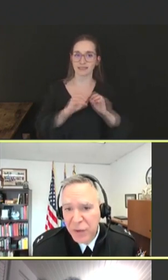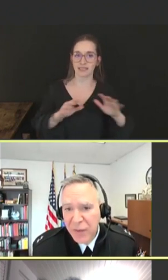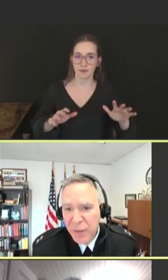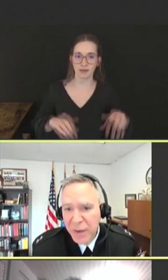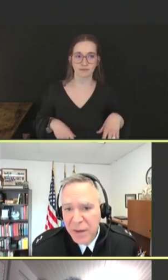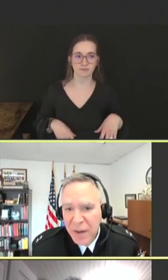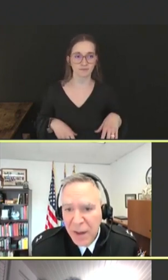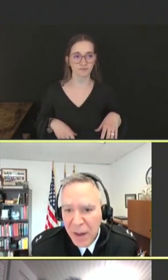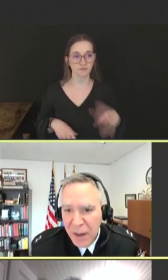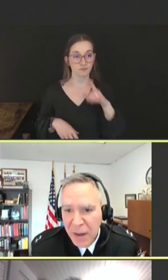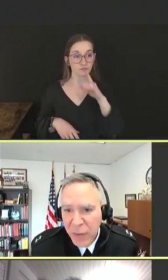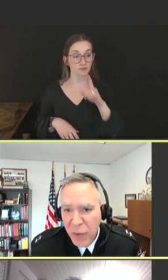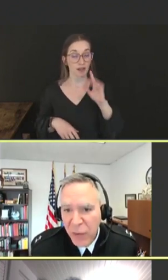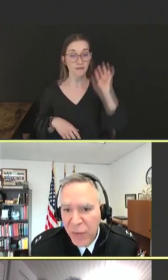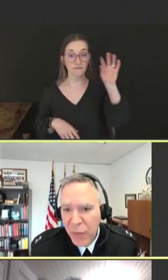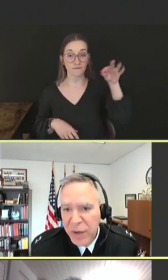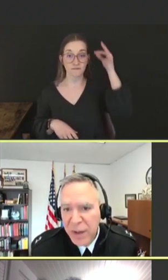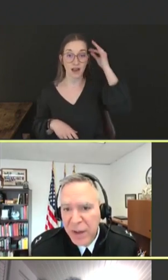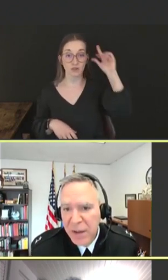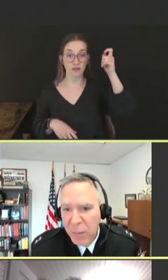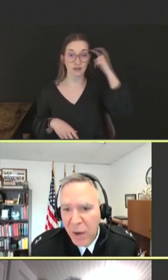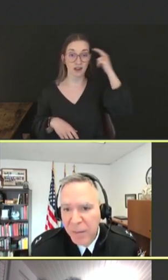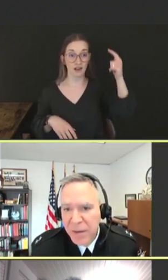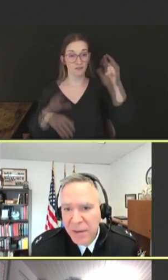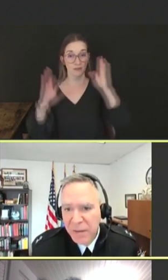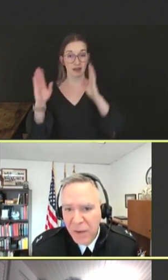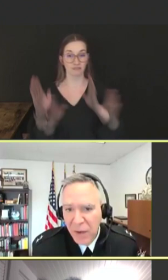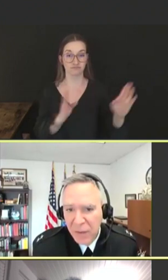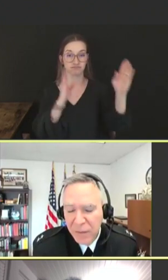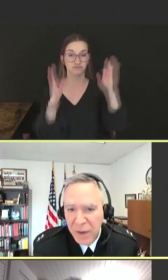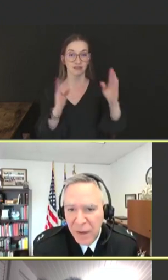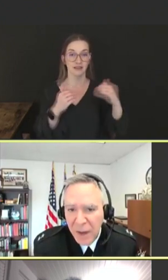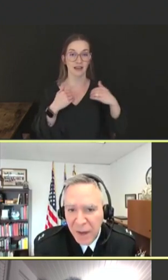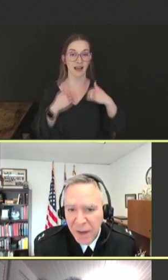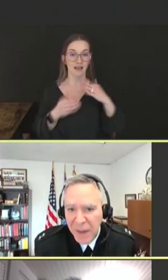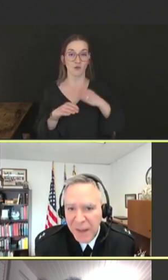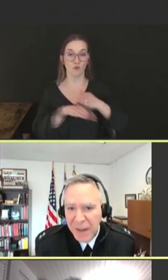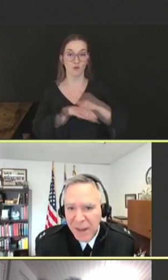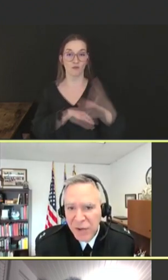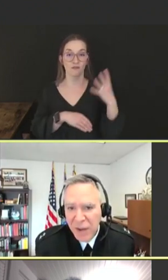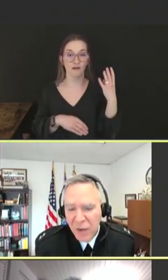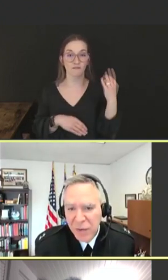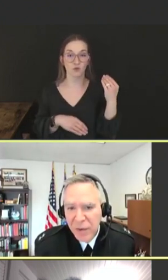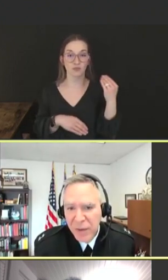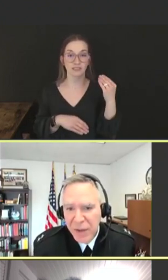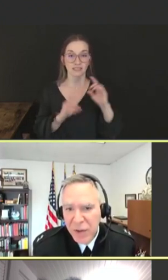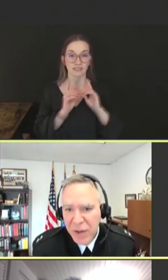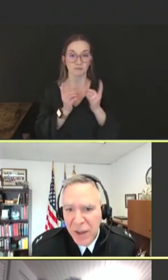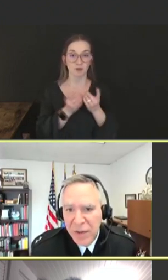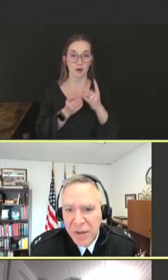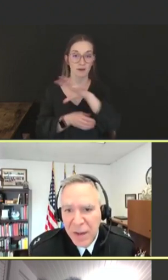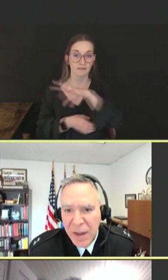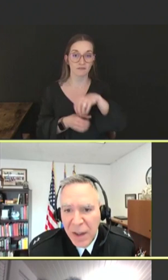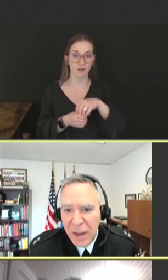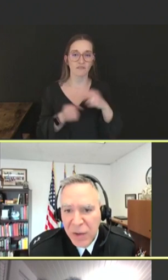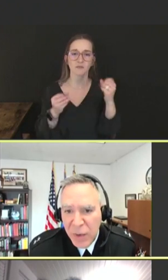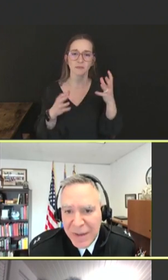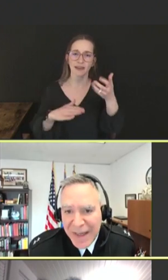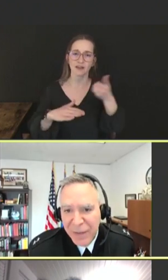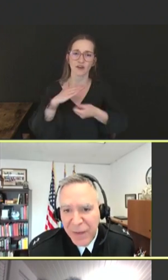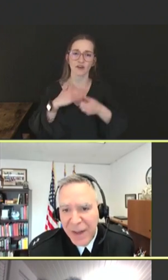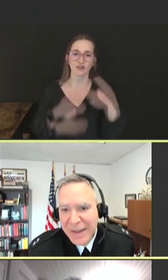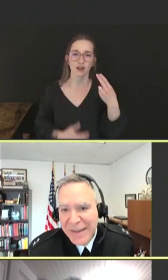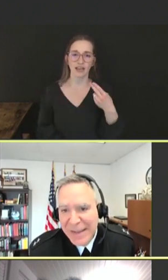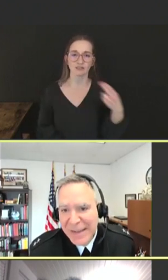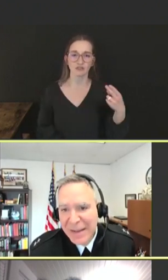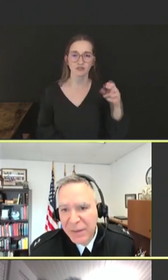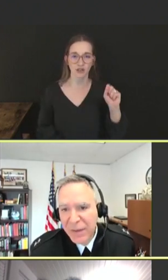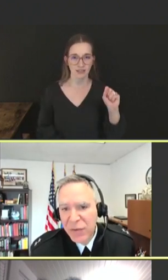government, with over 14 departments involved, many also in HHS, to identify existing federal